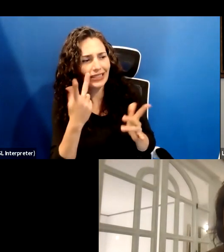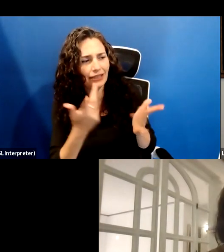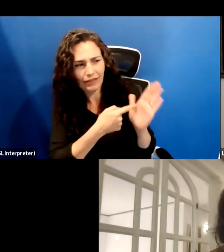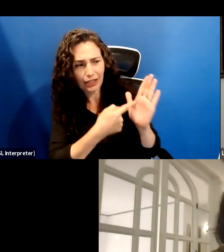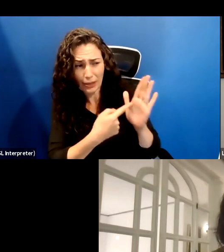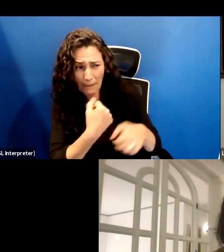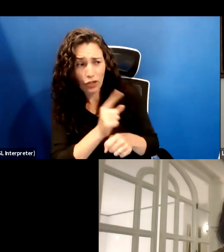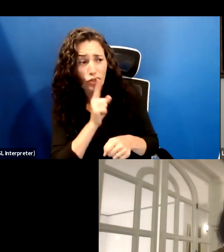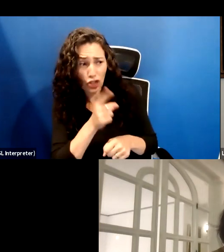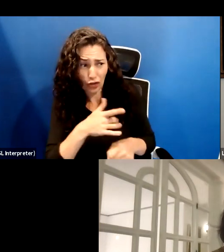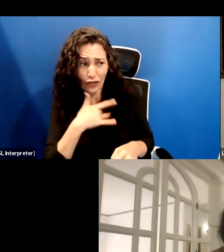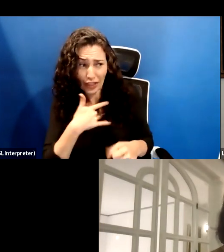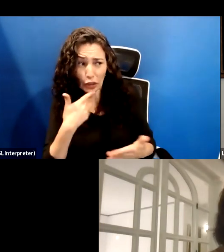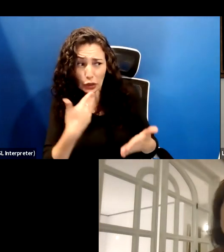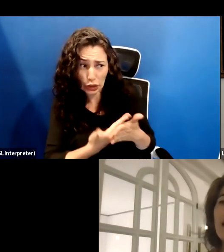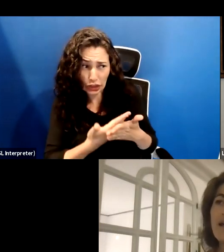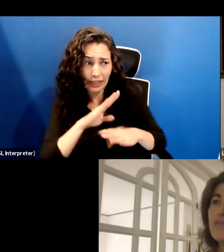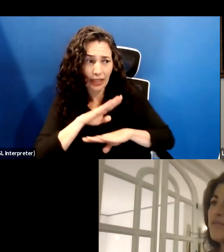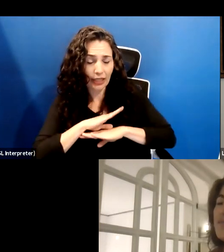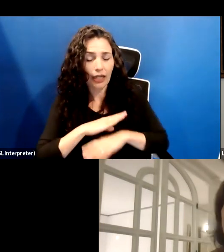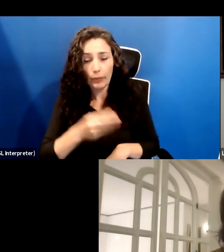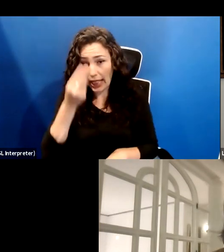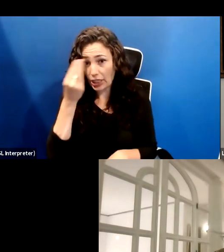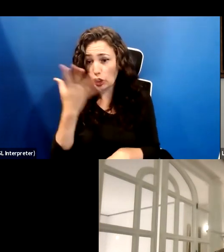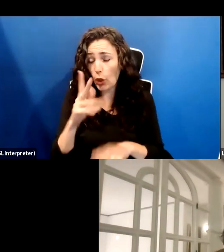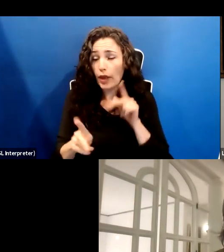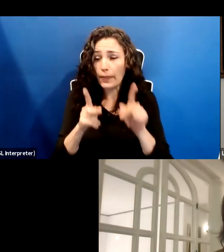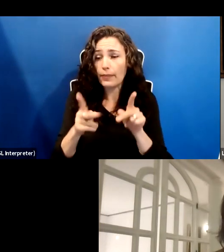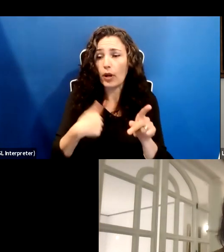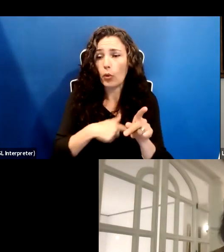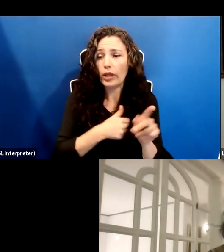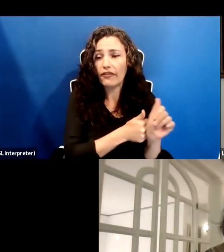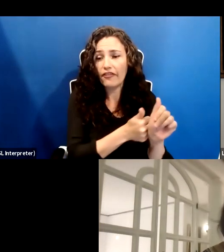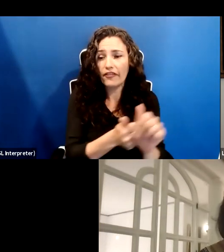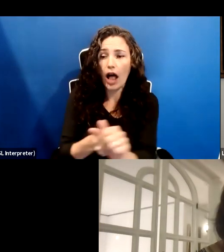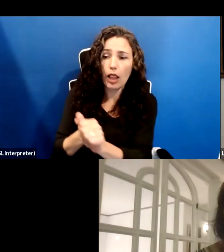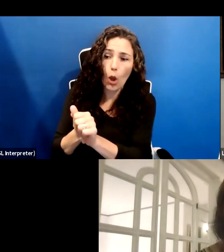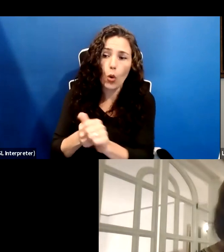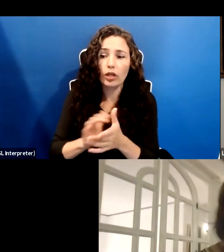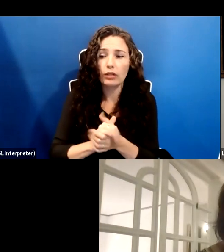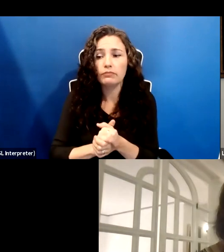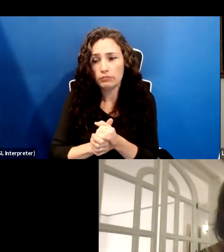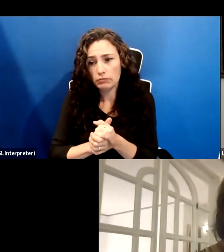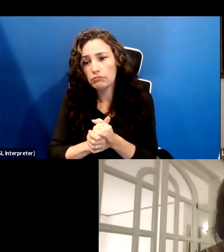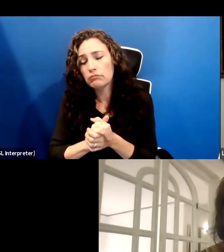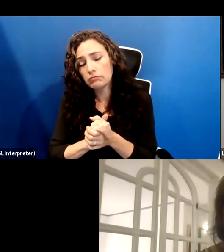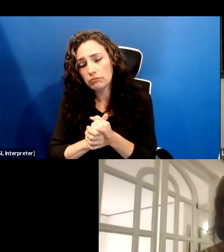And I have to say that the people that we followed and that, you know, have sort of bare their souls to the world.